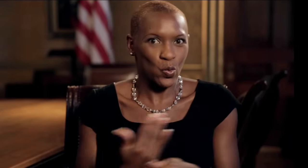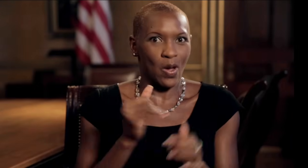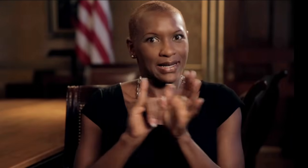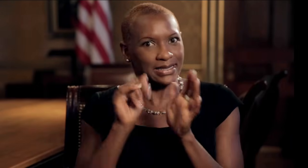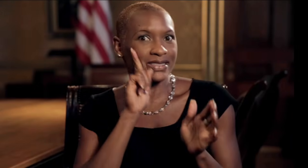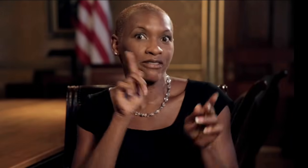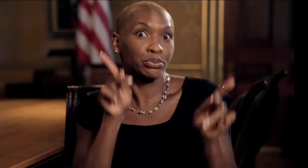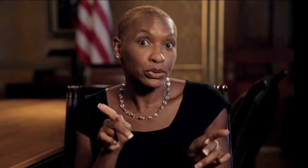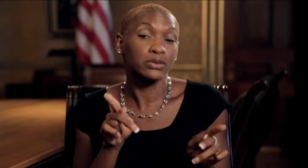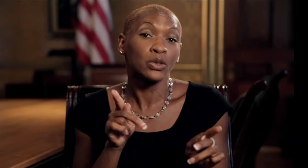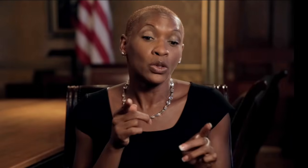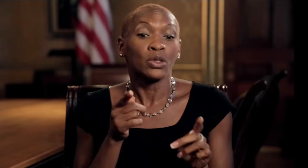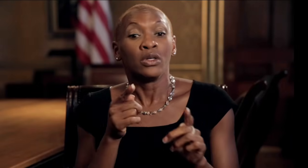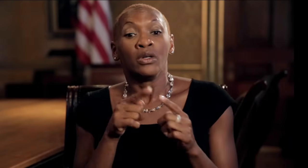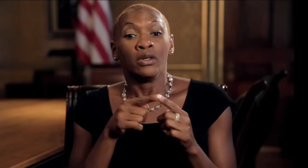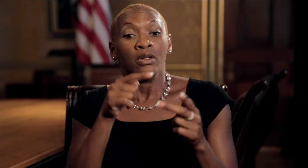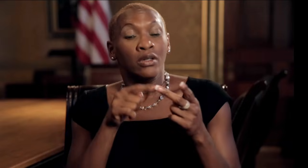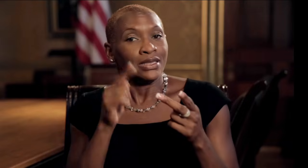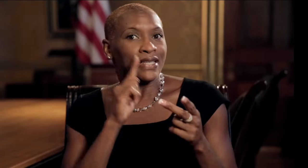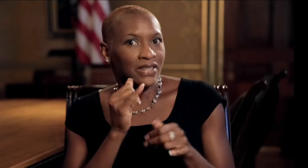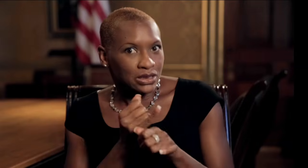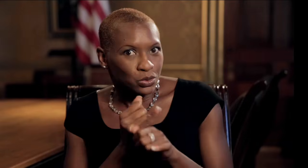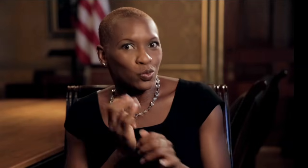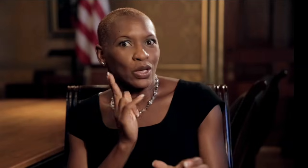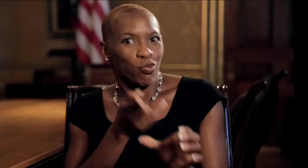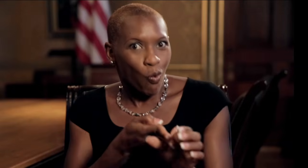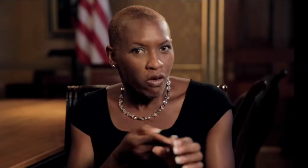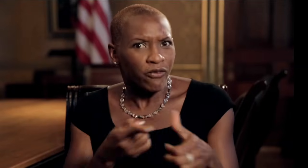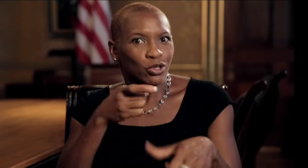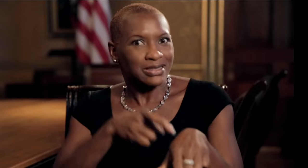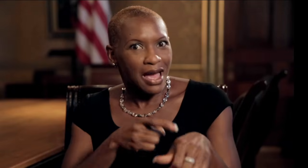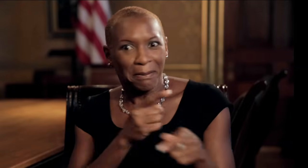I had a new identity as a deaf person, and I was going to a deaf school for the first time.